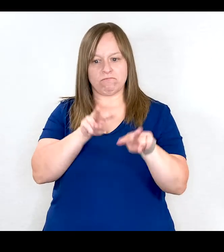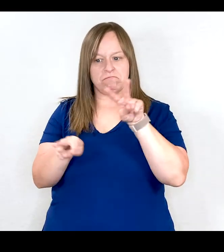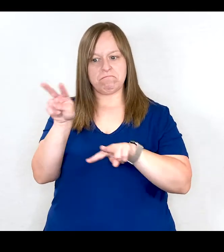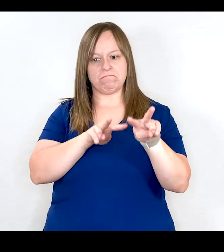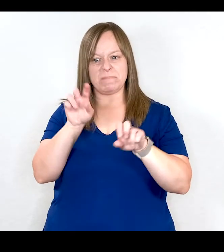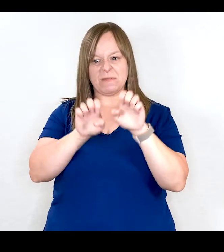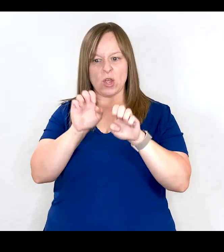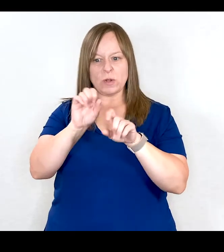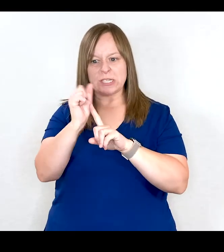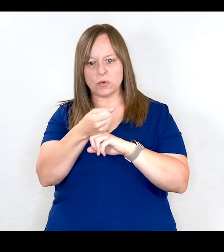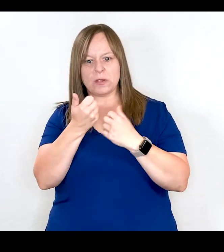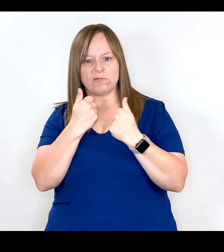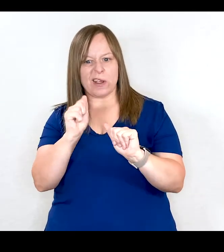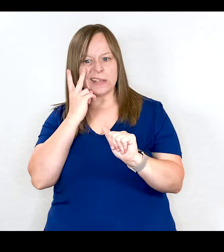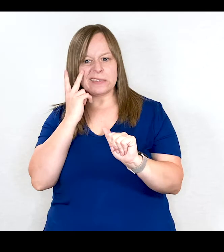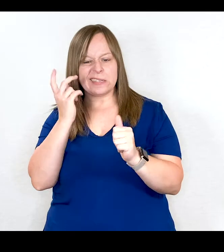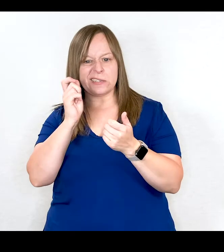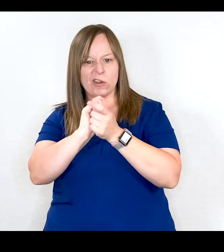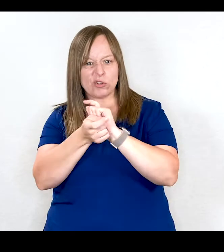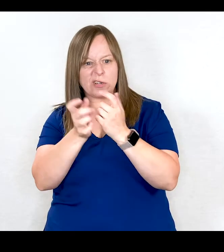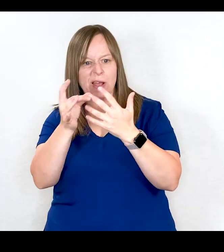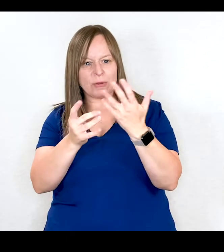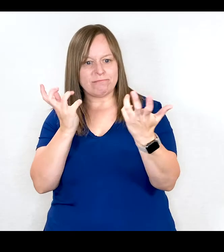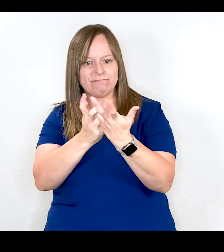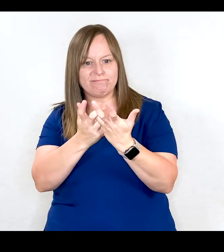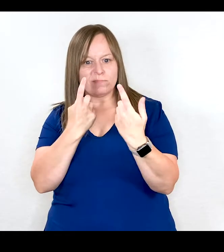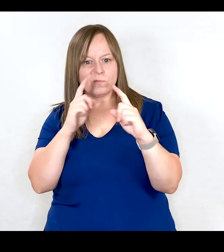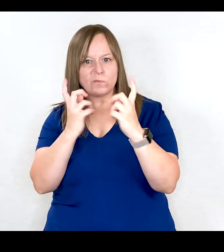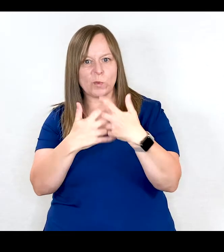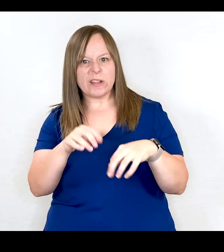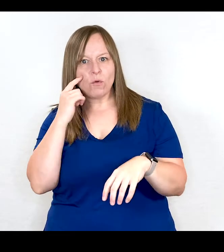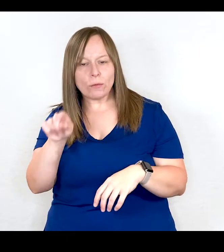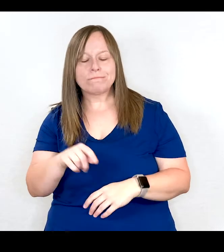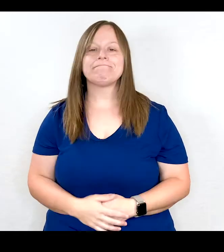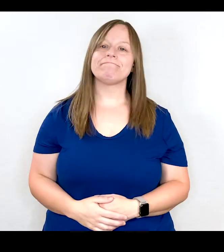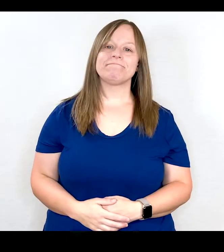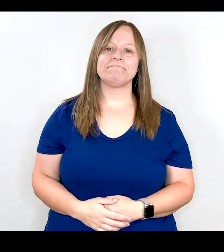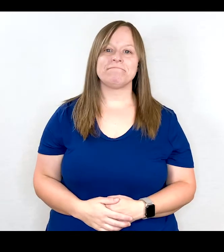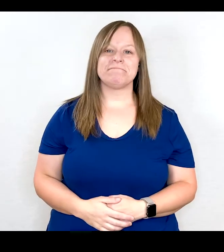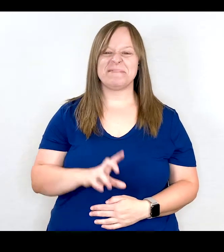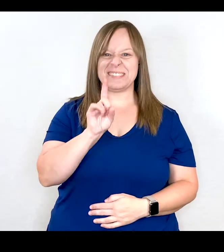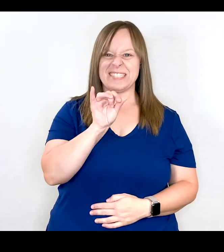looked at this was to try and see if there's alternatives. We can work this out through.